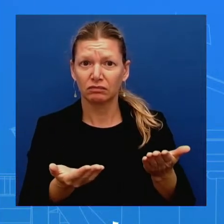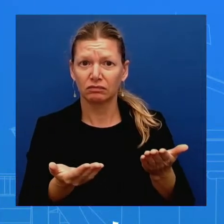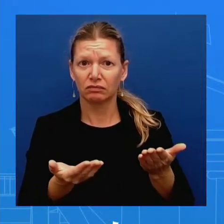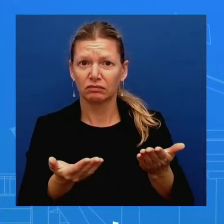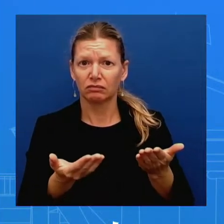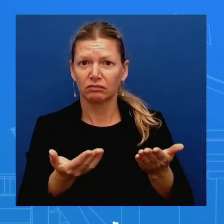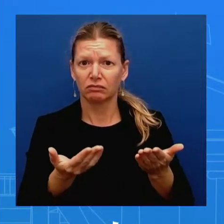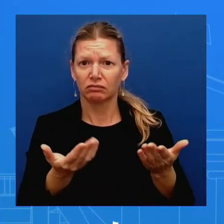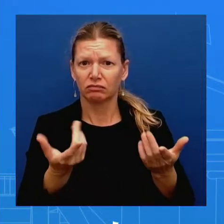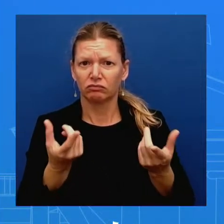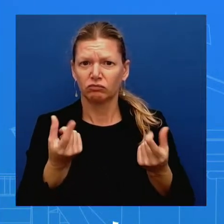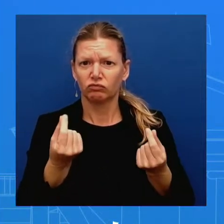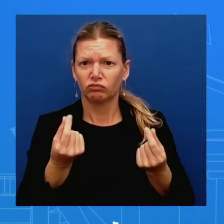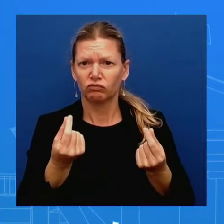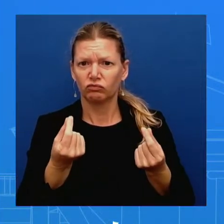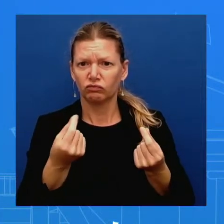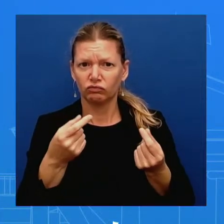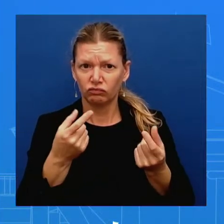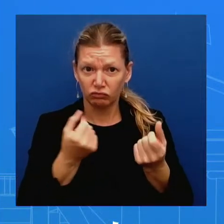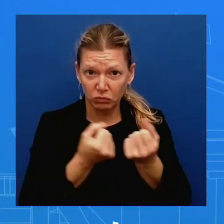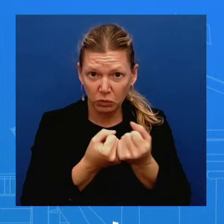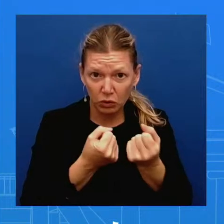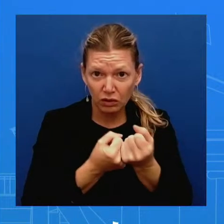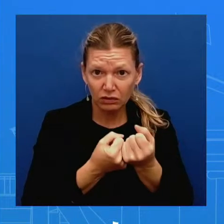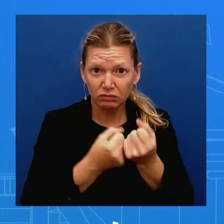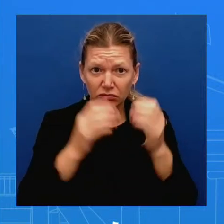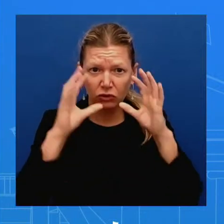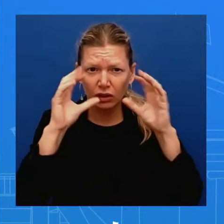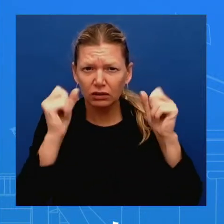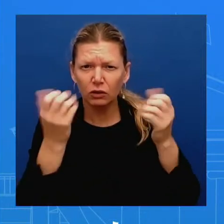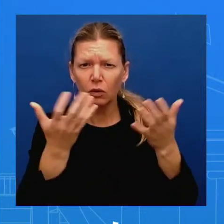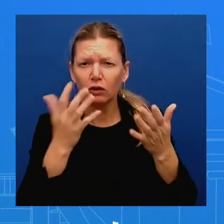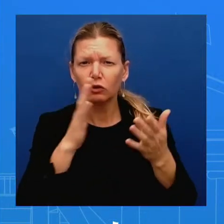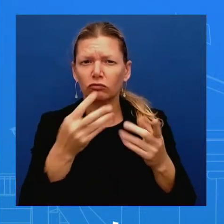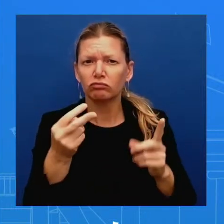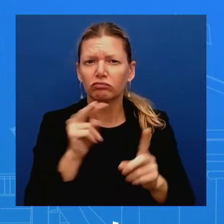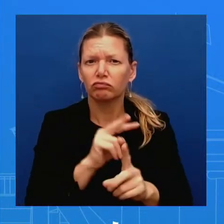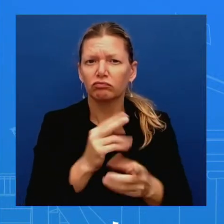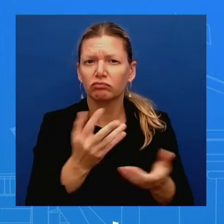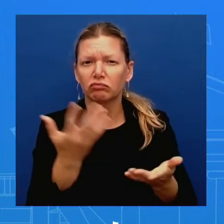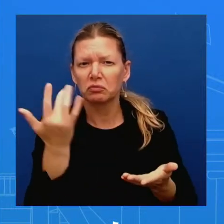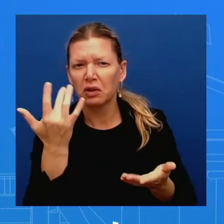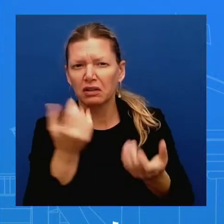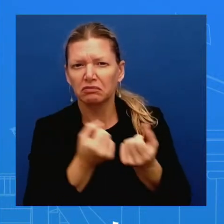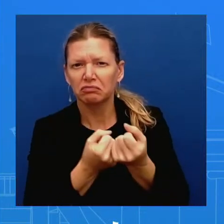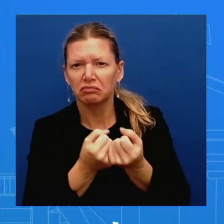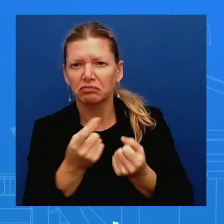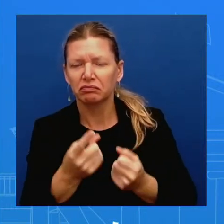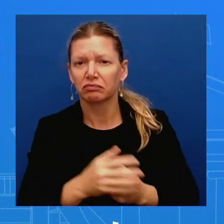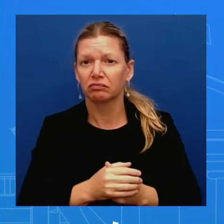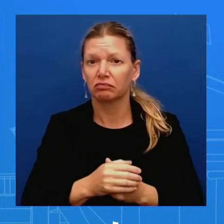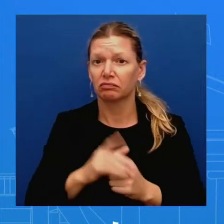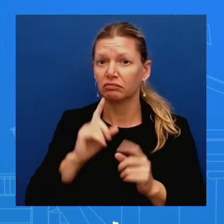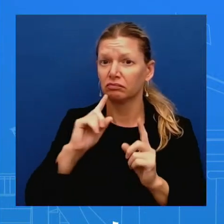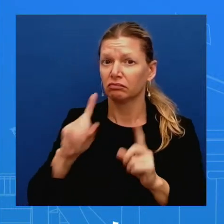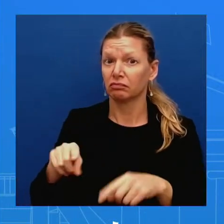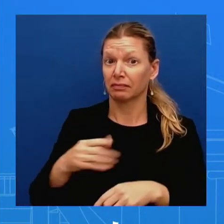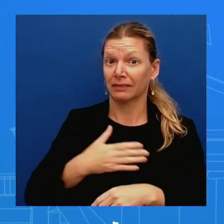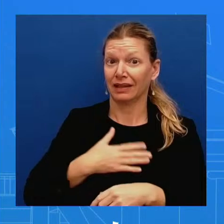again, I can only speak, Francesca, to my -- to my experience. And when I get out there and we talk to people